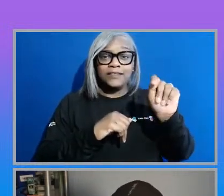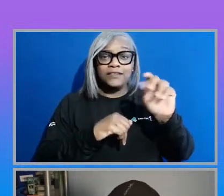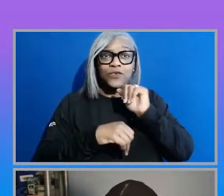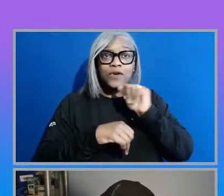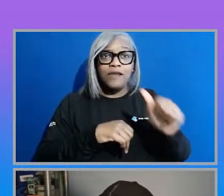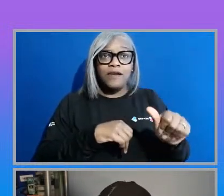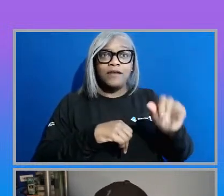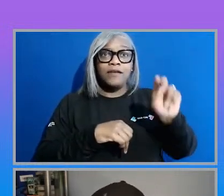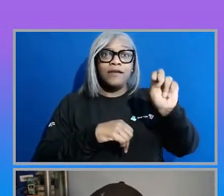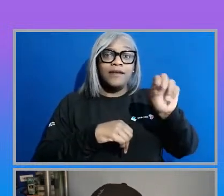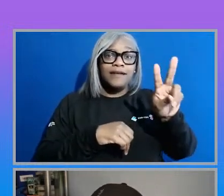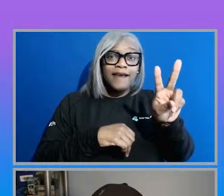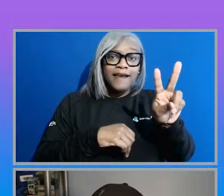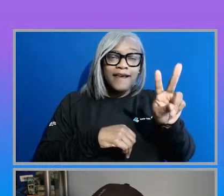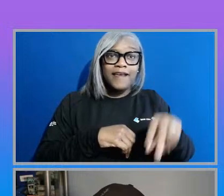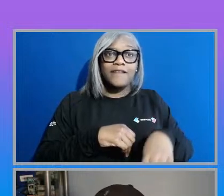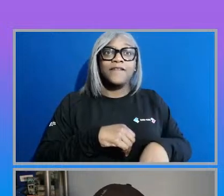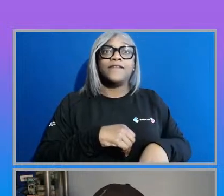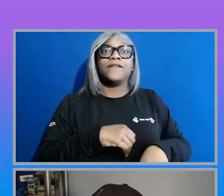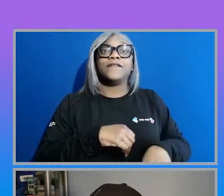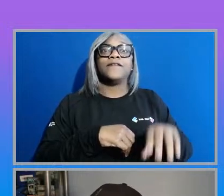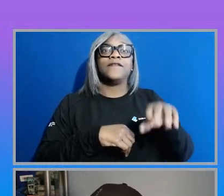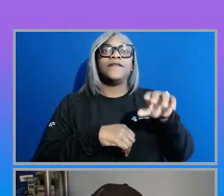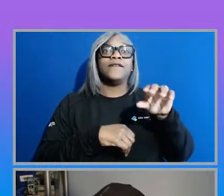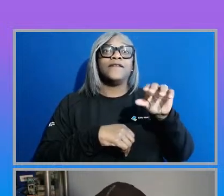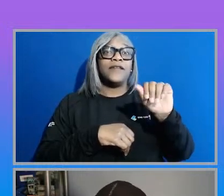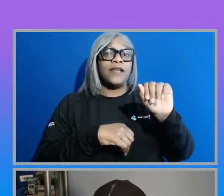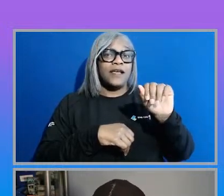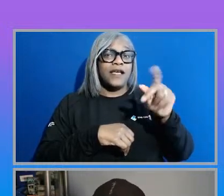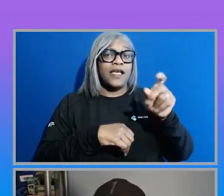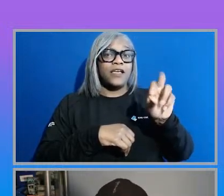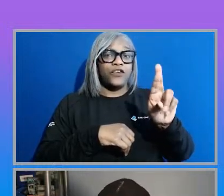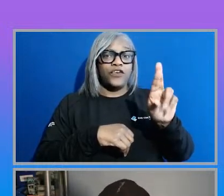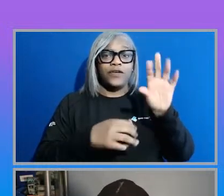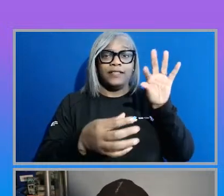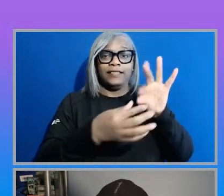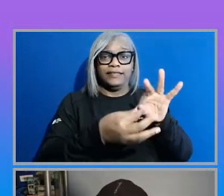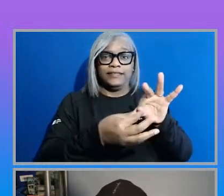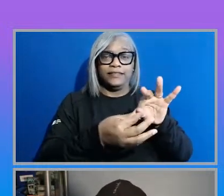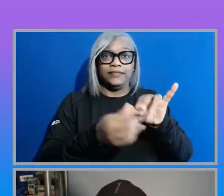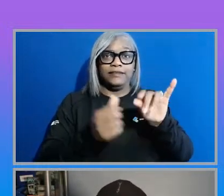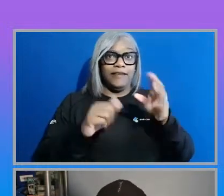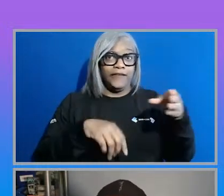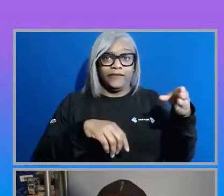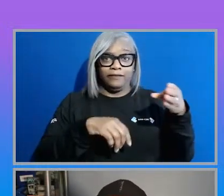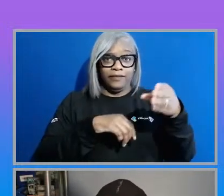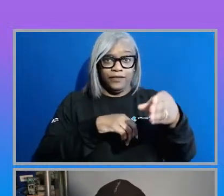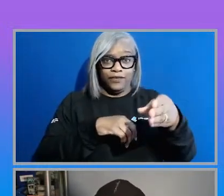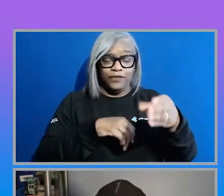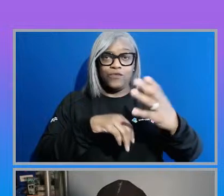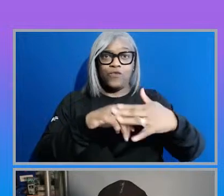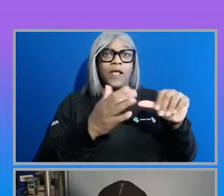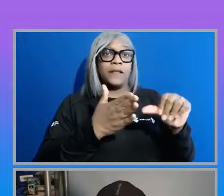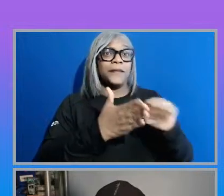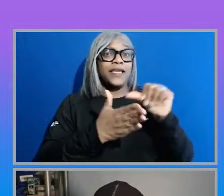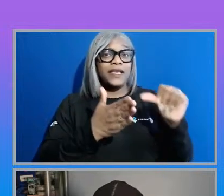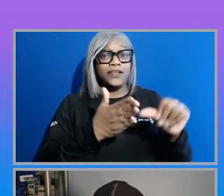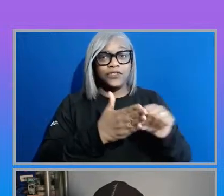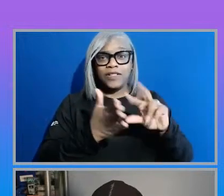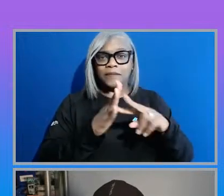elements, certain anchor links within the navigation elements. If all of those things exist,